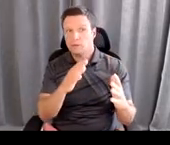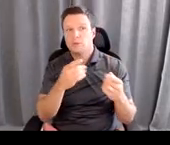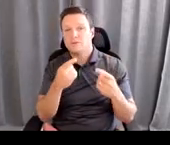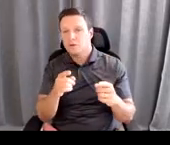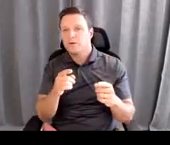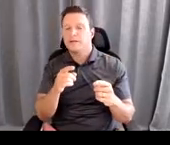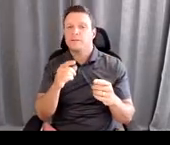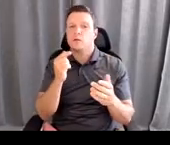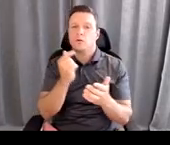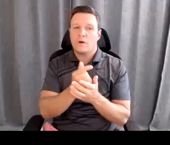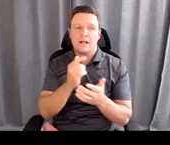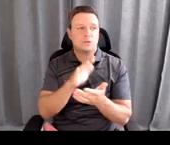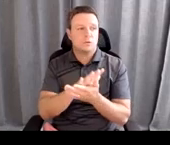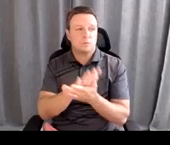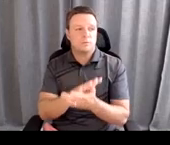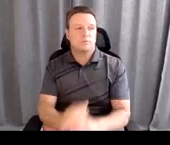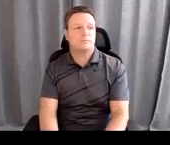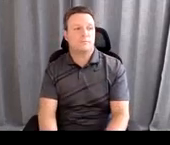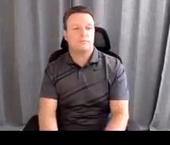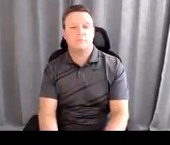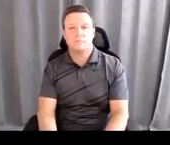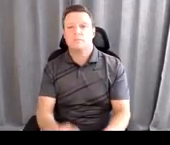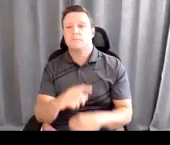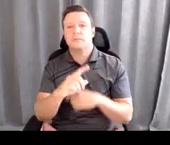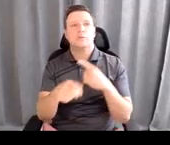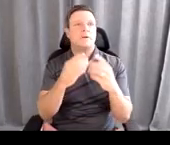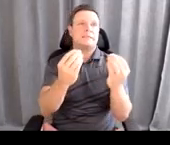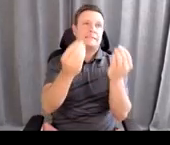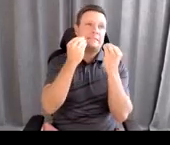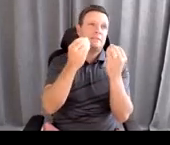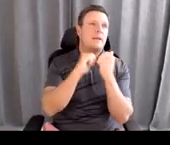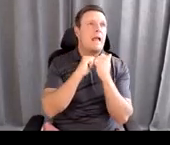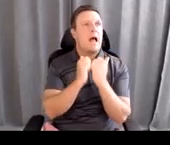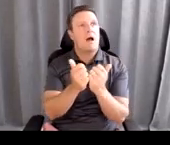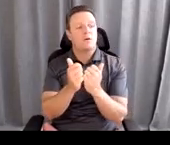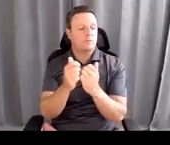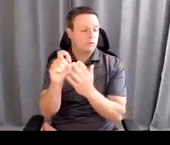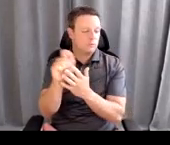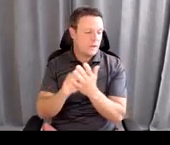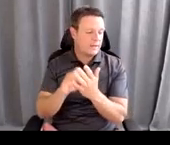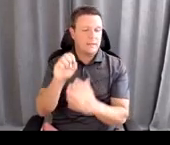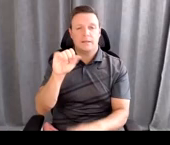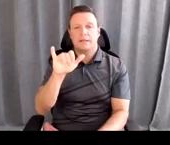And it was about like teach me how to write syllabus, teach me how to teach B time classroom management,